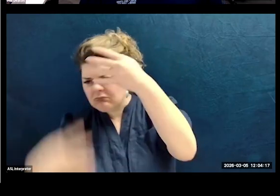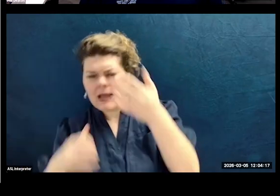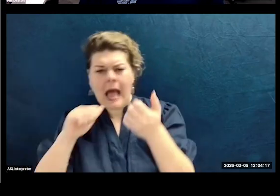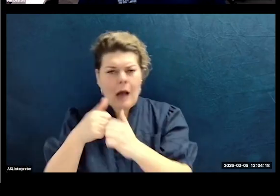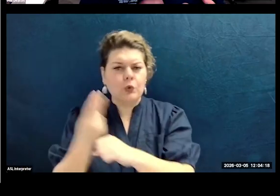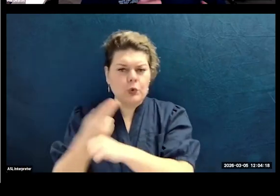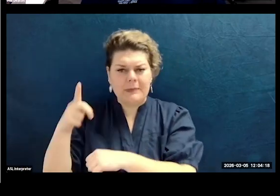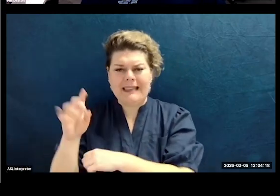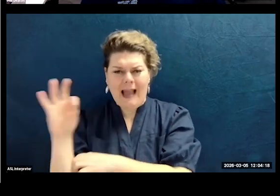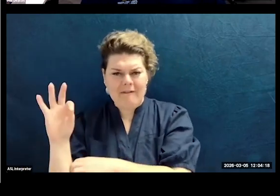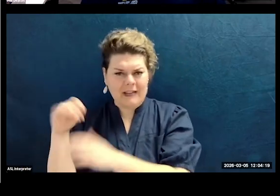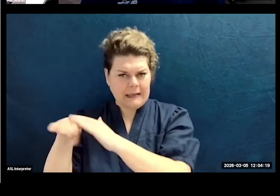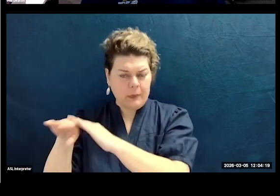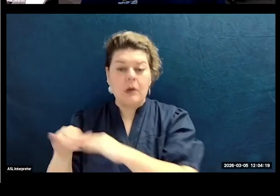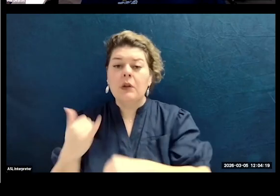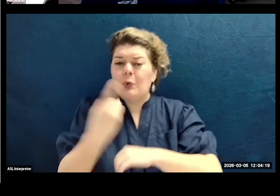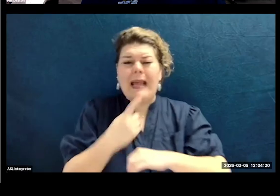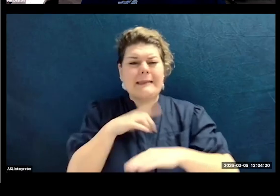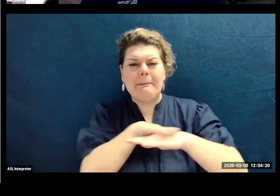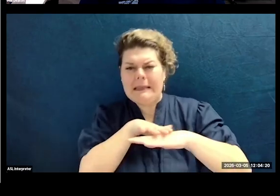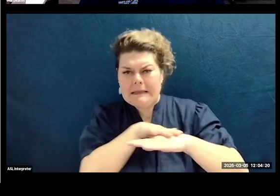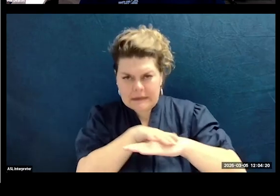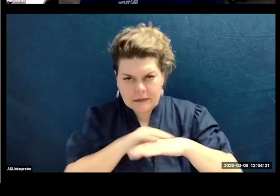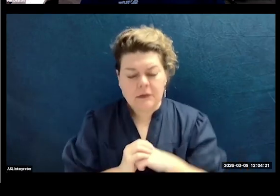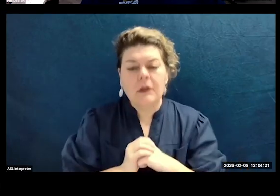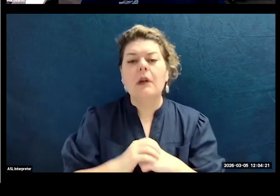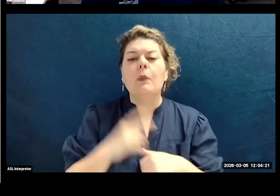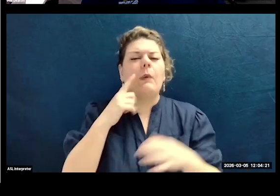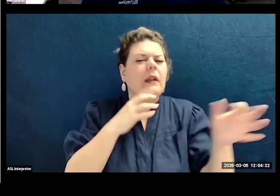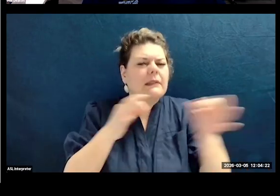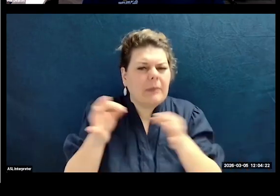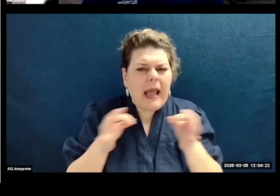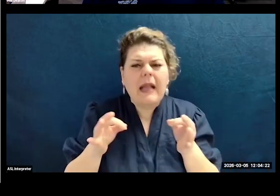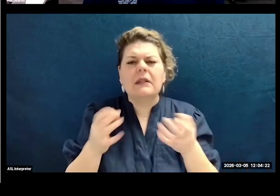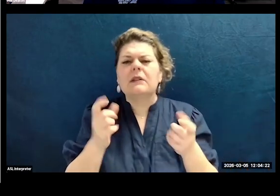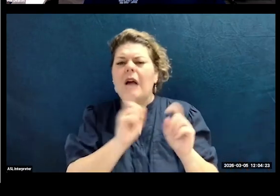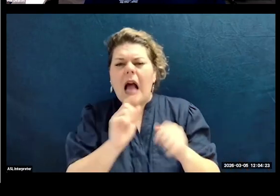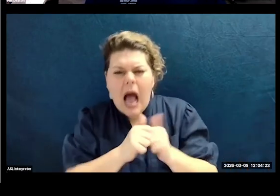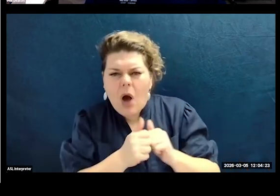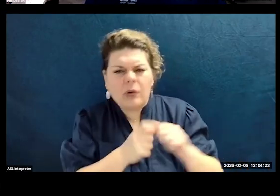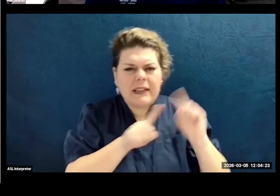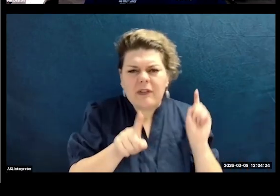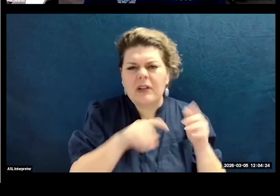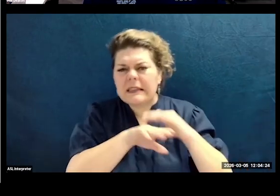Today, we're gonna really get into the basics and we're gonna demonstrate where different accessibility areas are in the Adobe Acrobat tool.